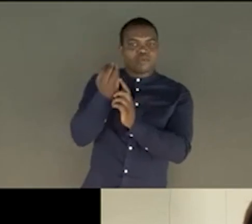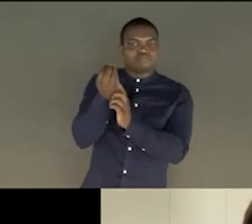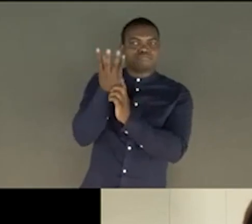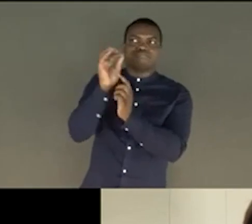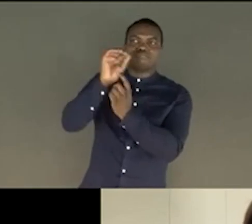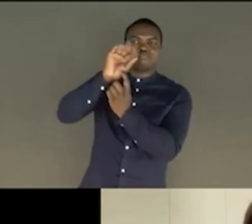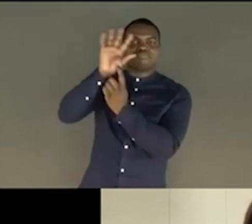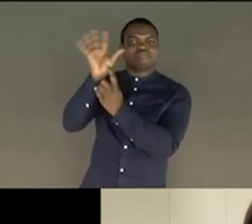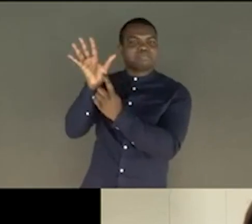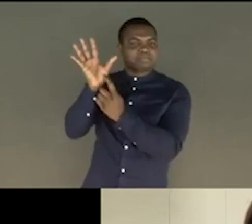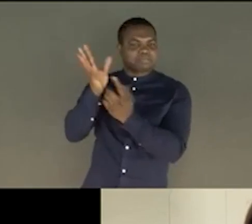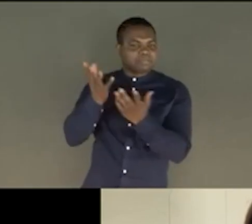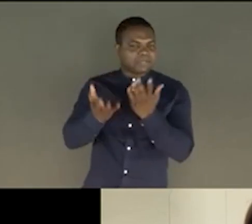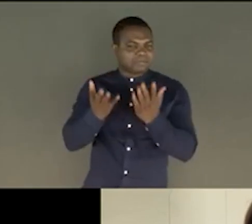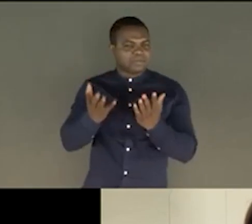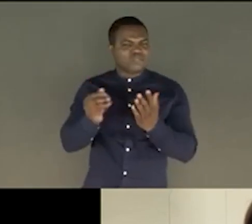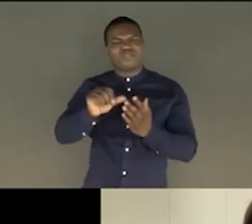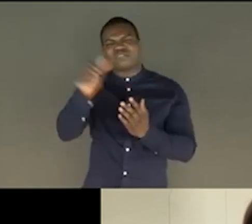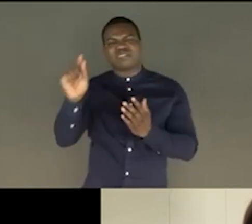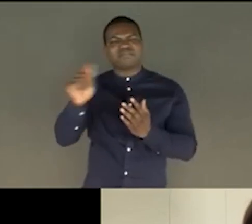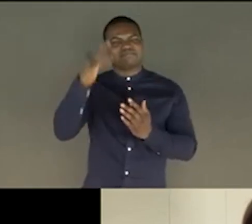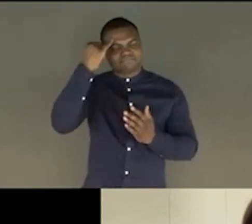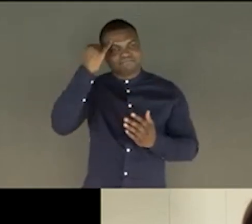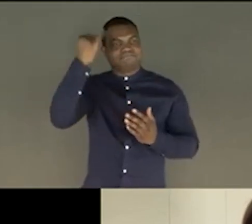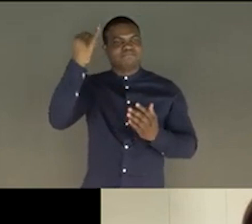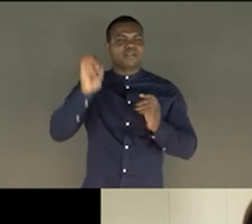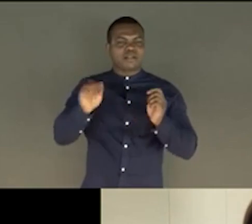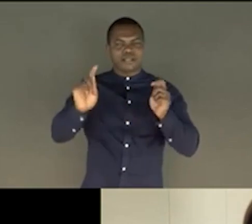at your own member states if you are certified as a person with disabilities,